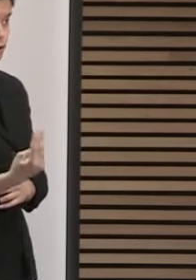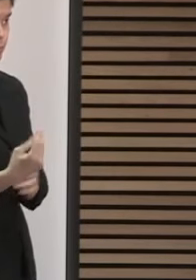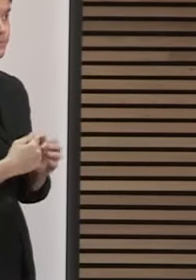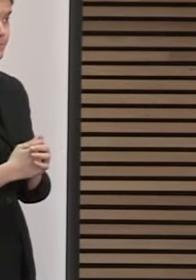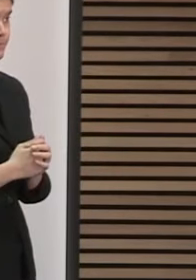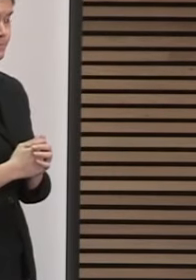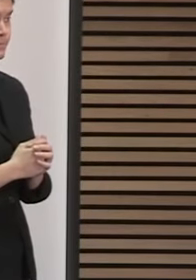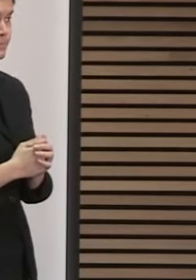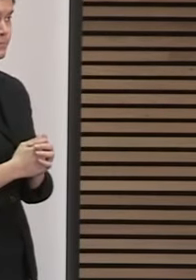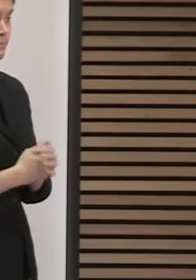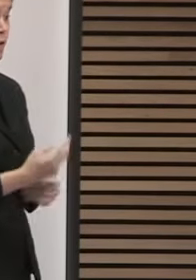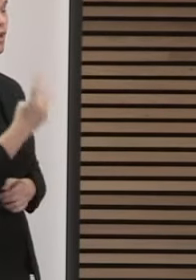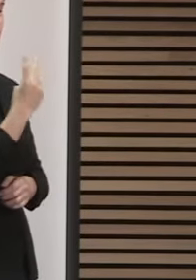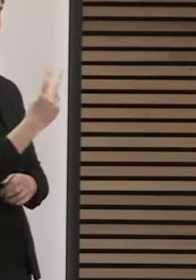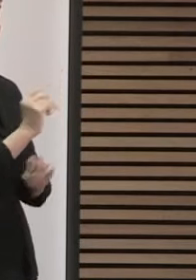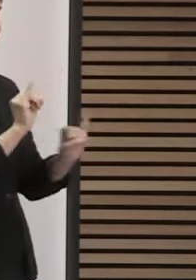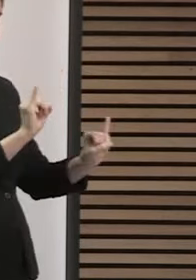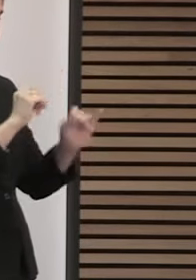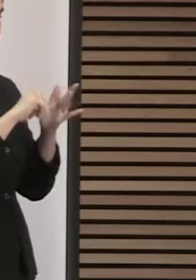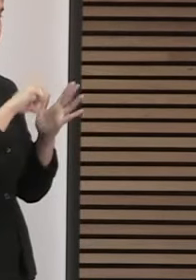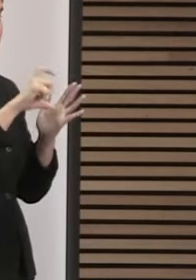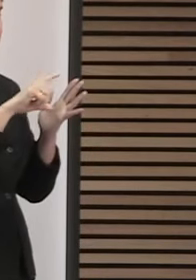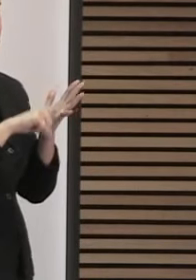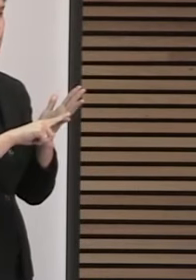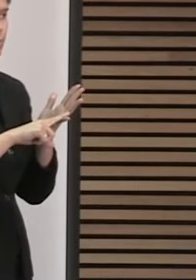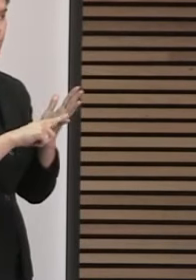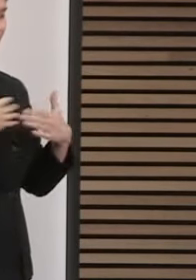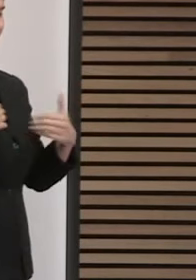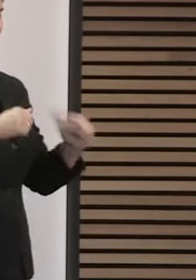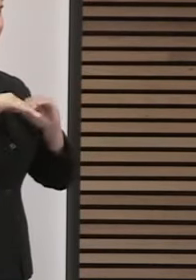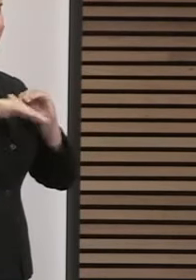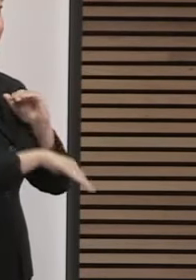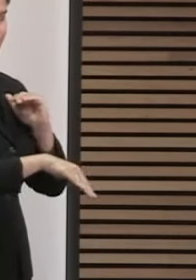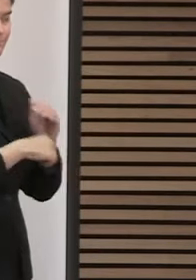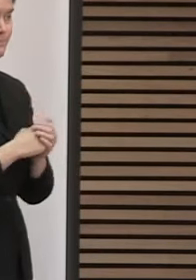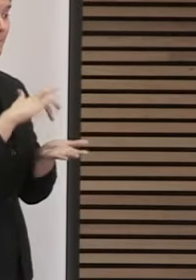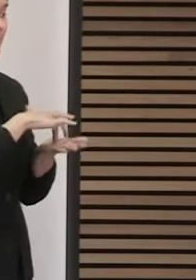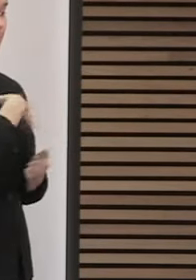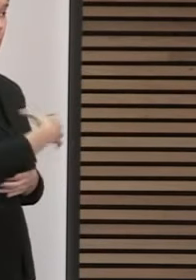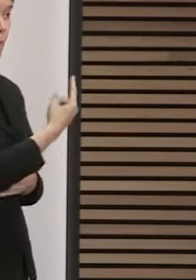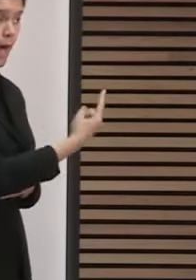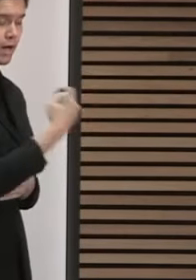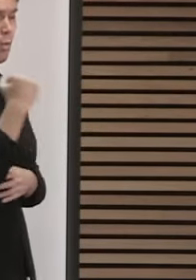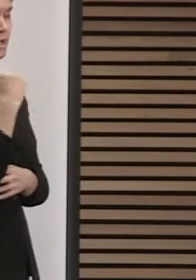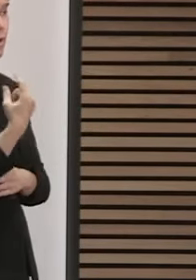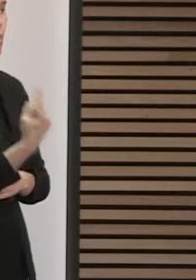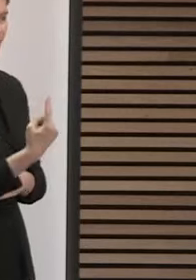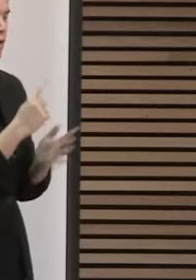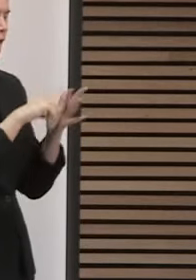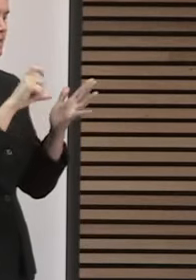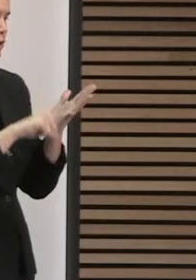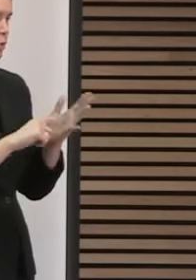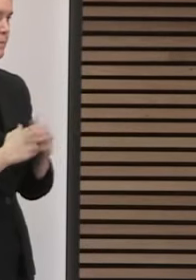in and out.